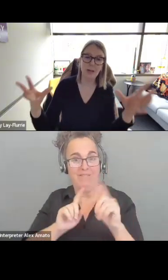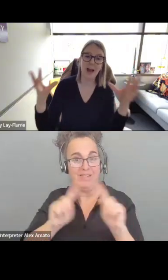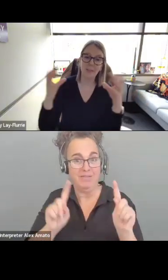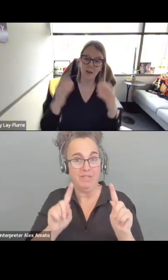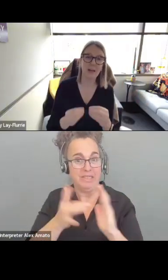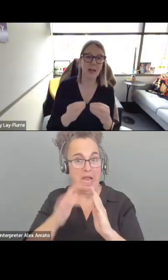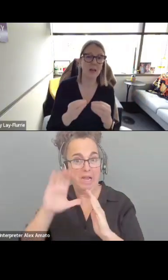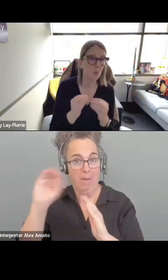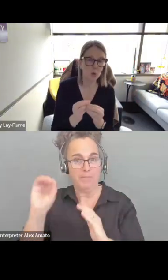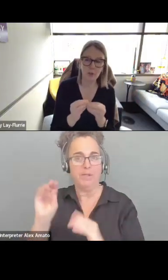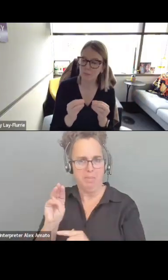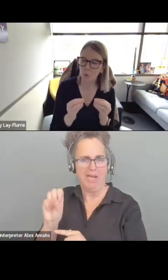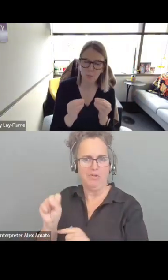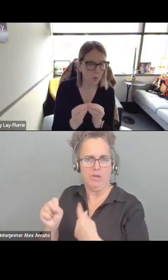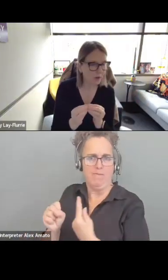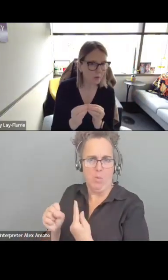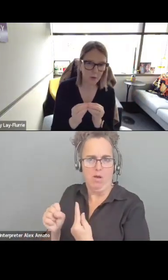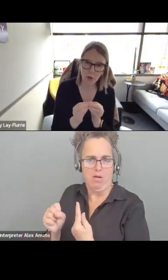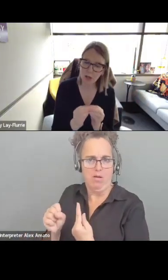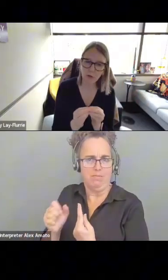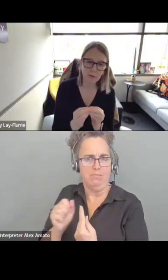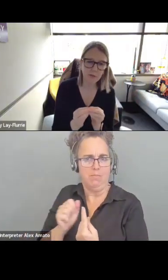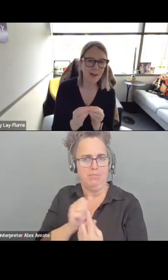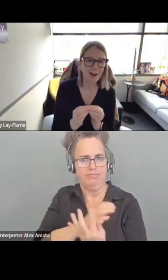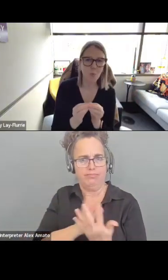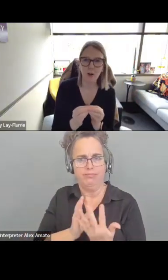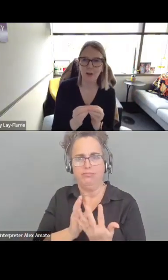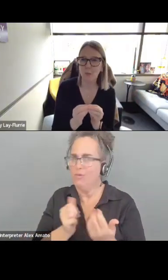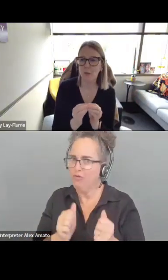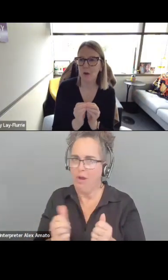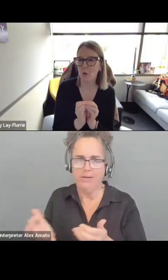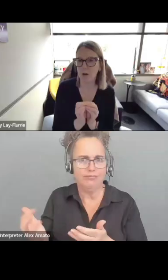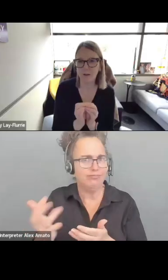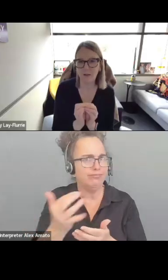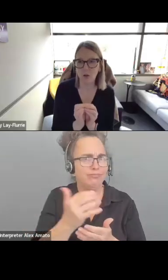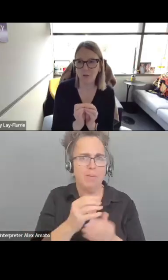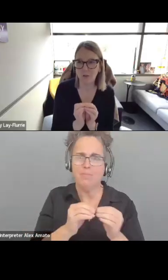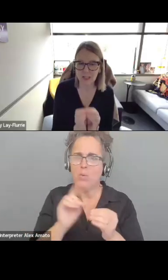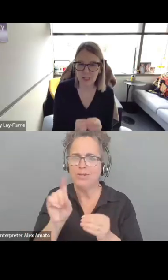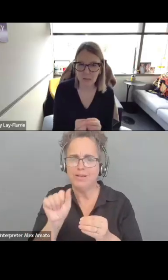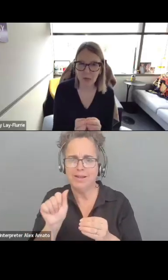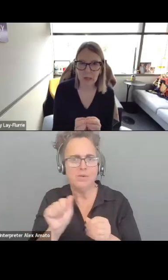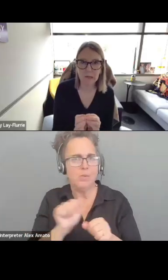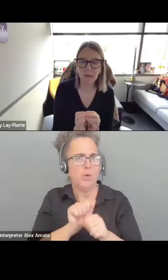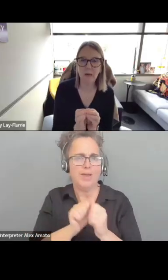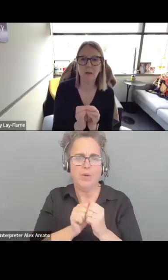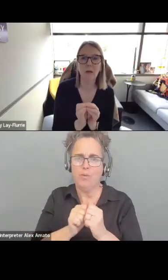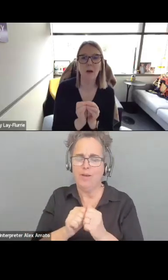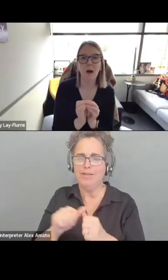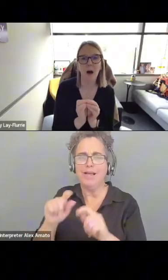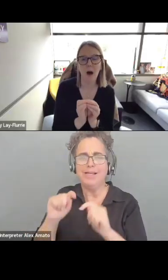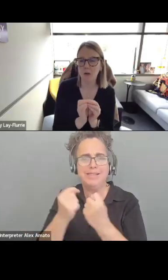to gather again more, more books for the shelf. Working with organizations like Team Gleason